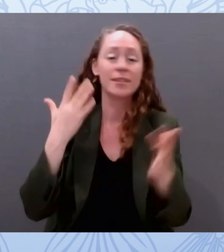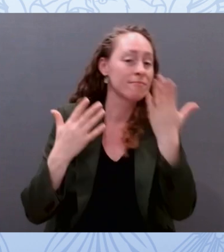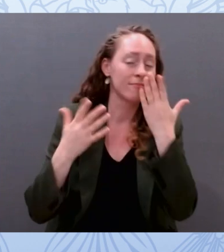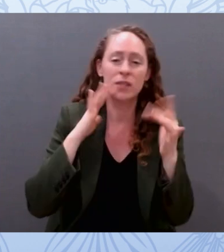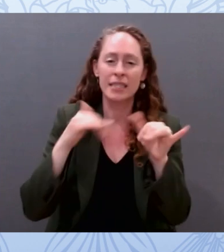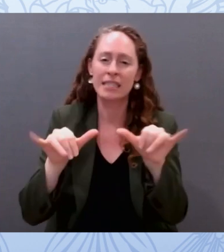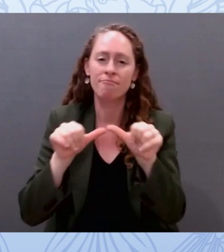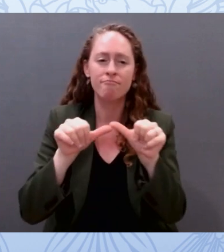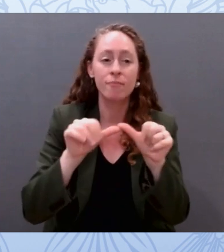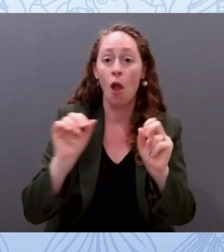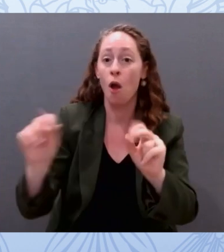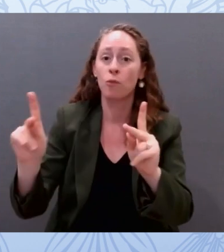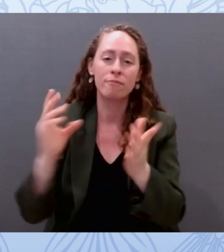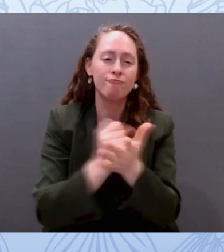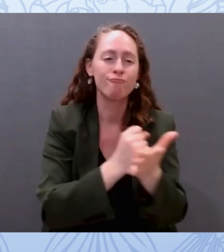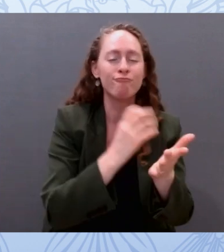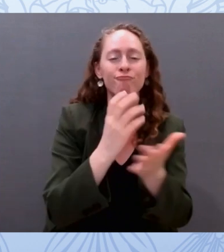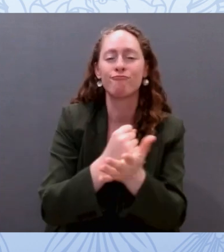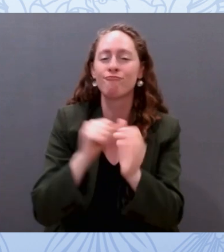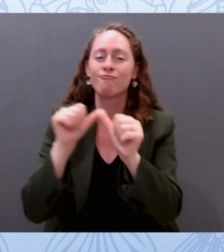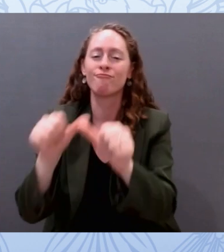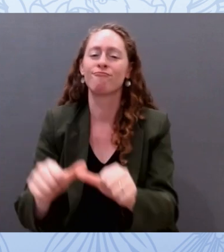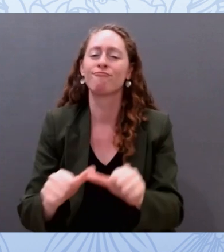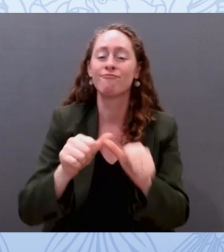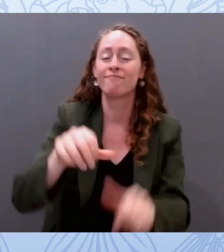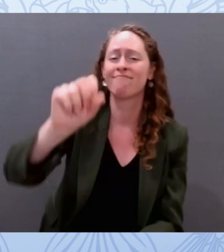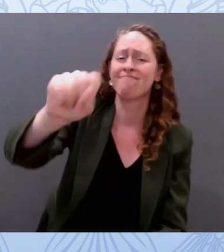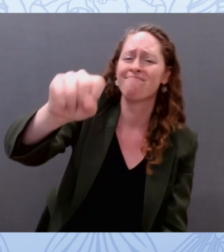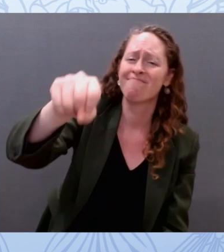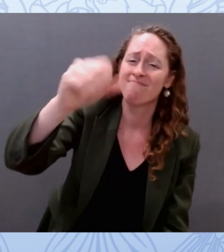as well as challenges that will test you once again.